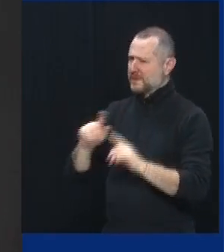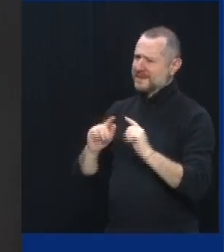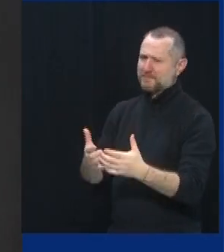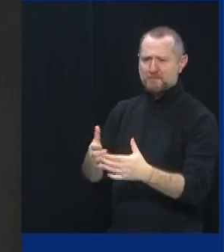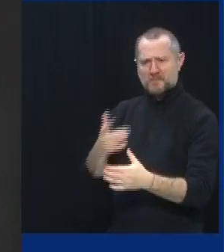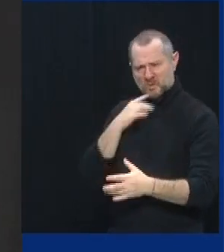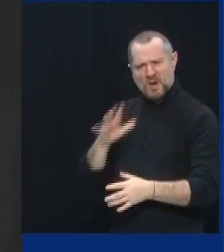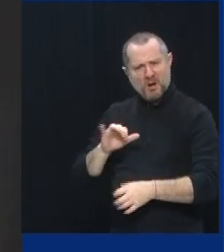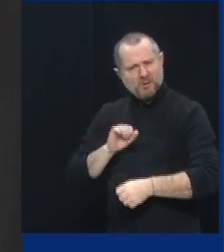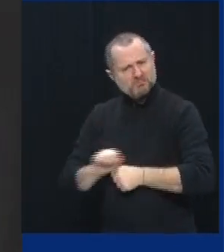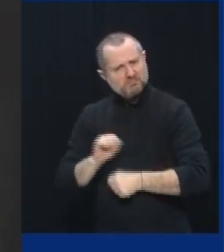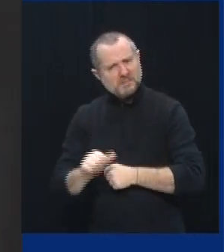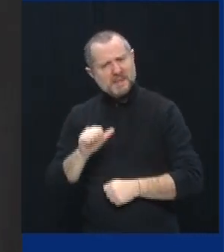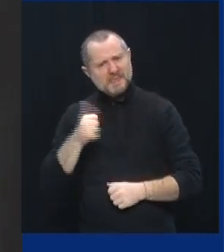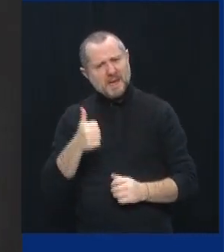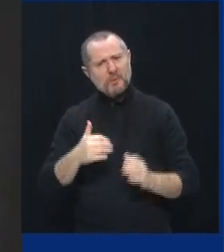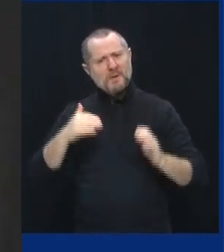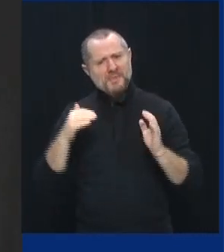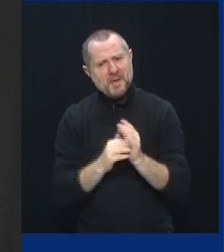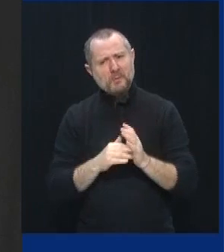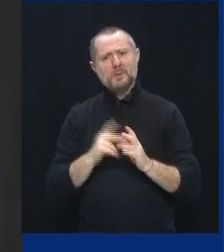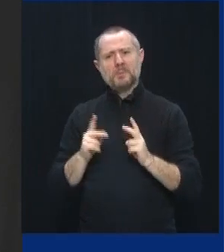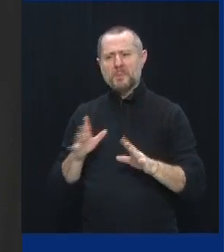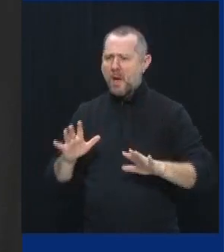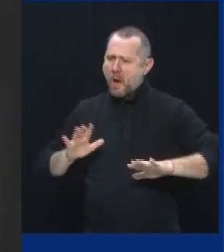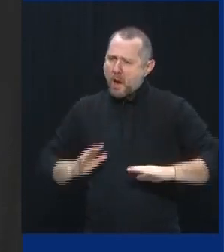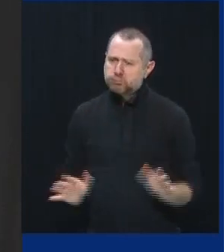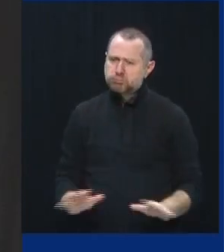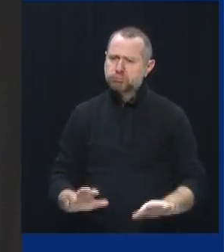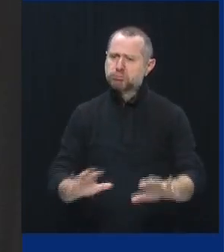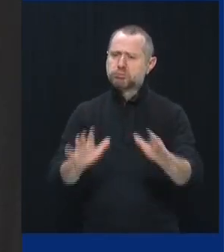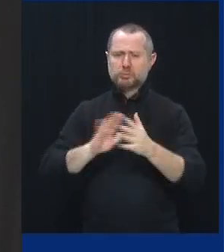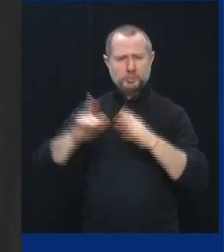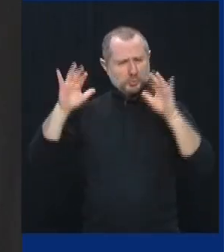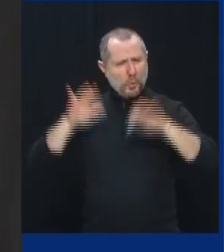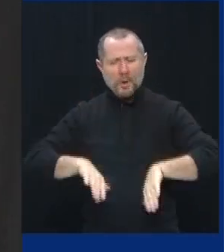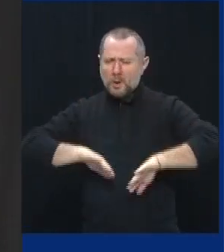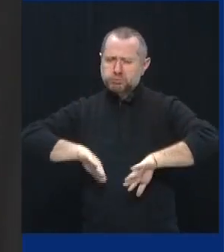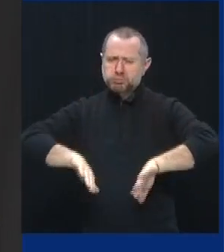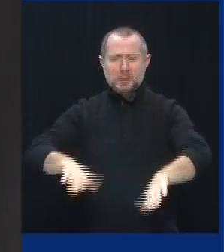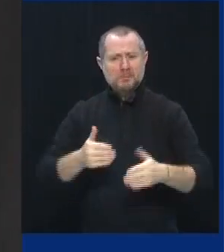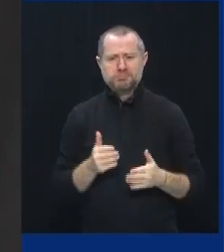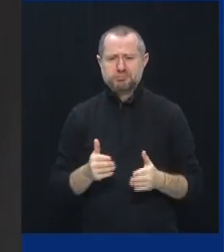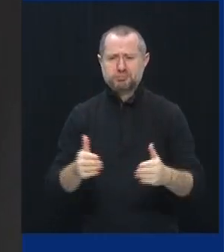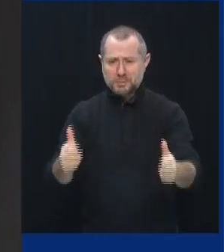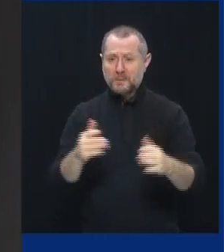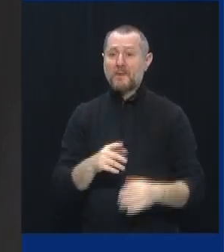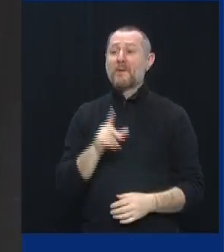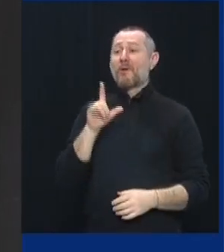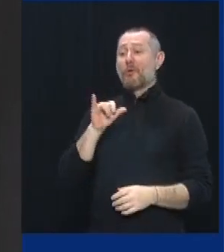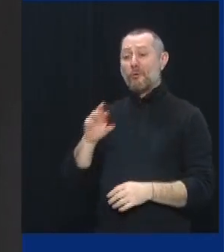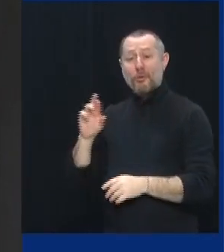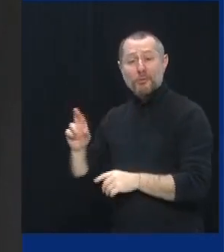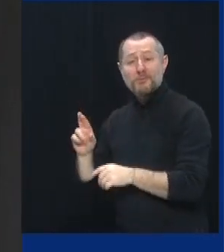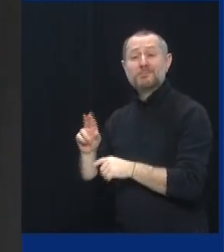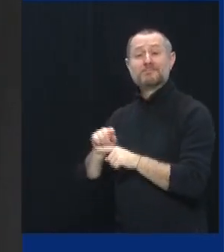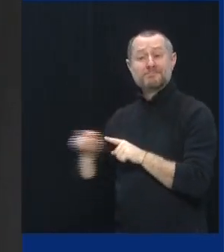INCREDIBLE WORKFORCE WHO SHOWED THEIR METTLE, SARAH AND HER TEAM HAD LITERALLY 10,000 PEOPLE OUT